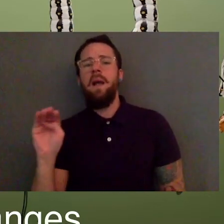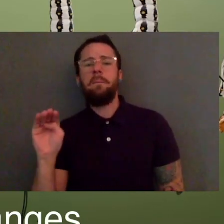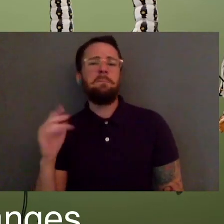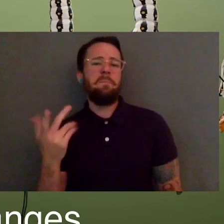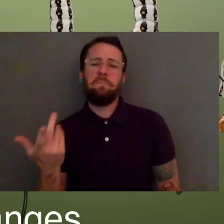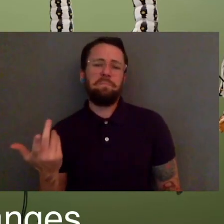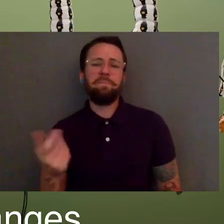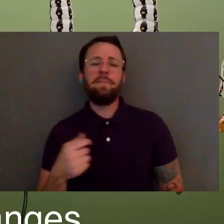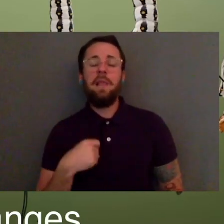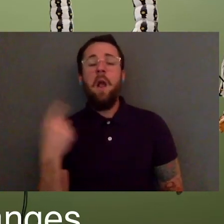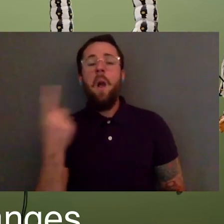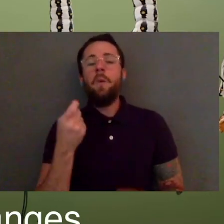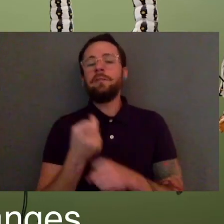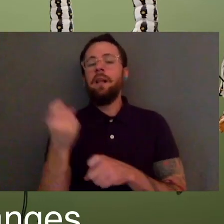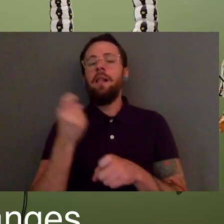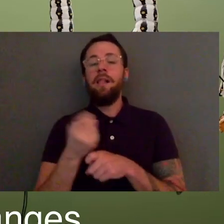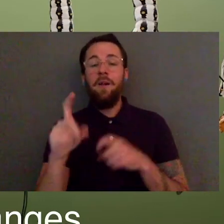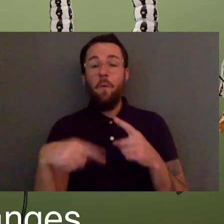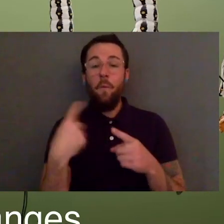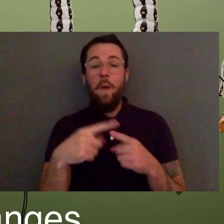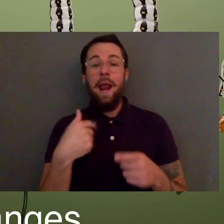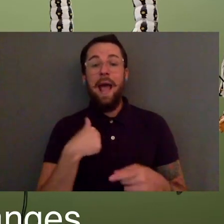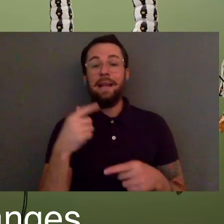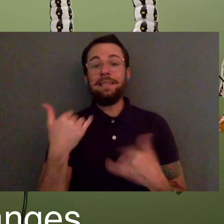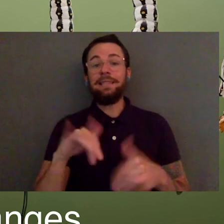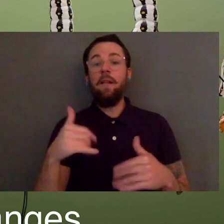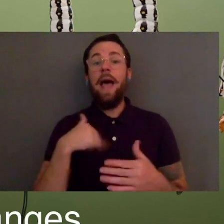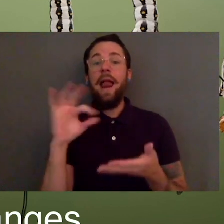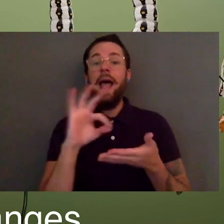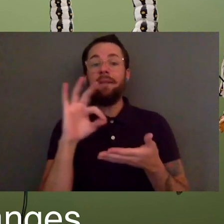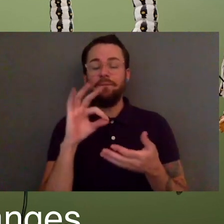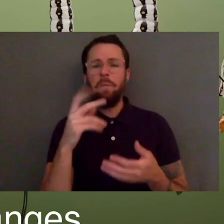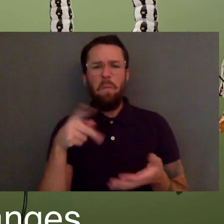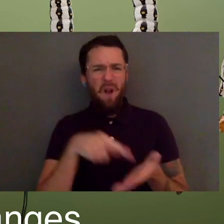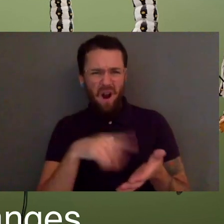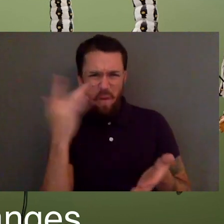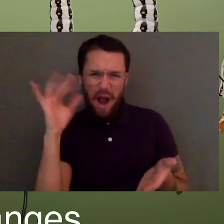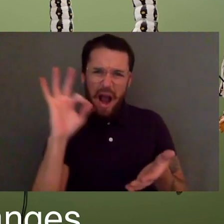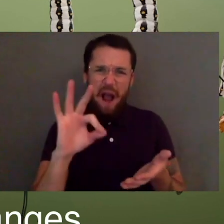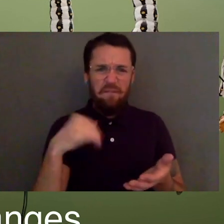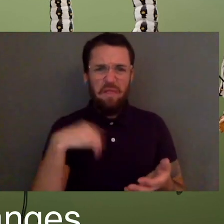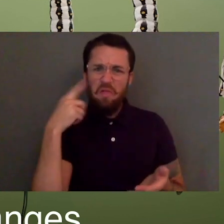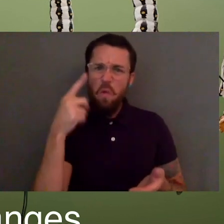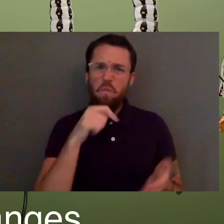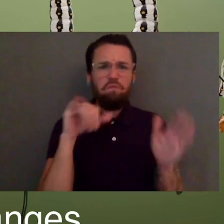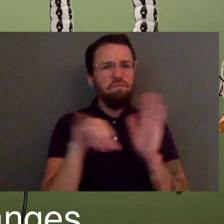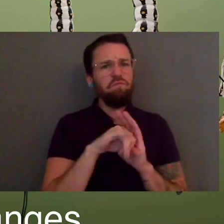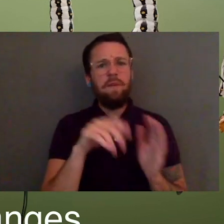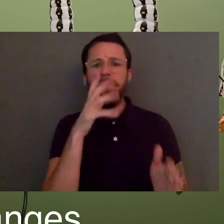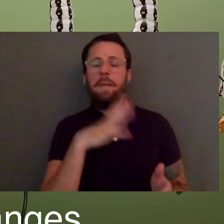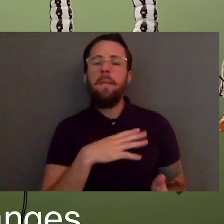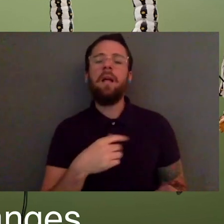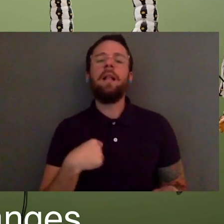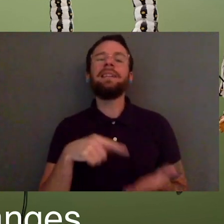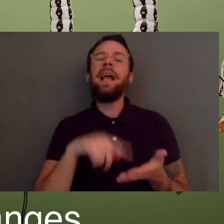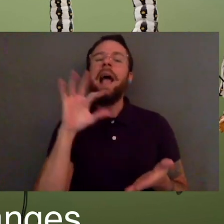I have an X on mine. I don't identify with M or F. I would tease, when I had an F and people asked me about